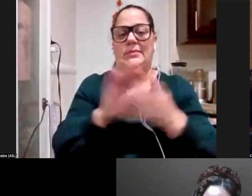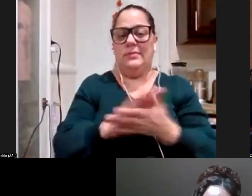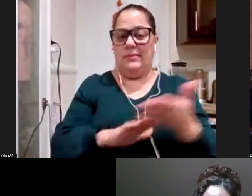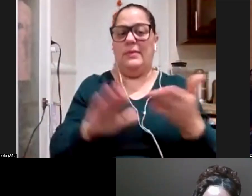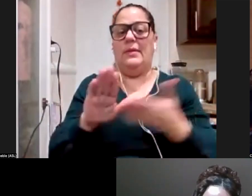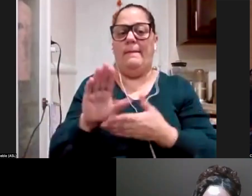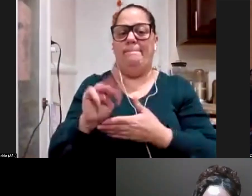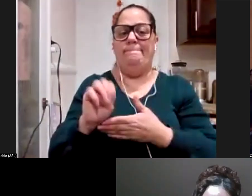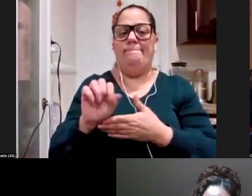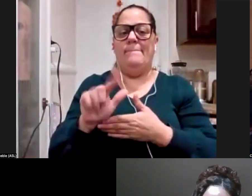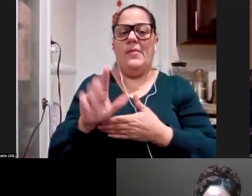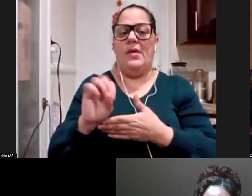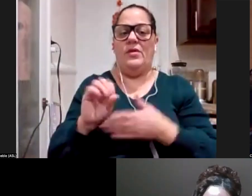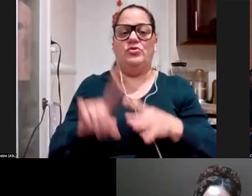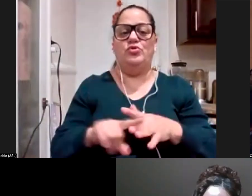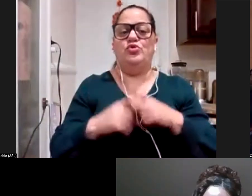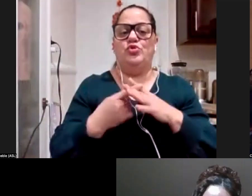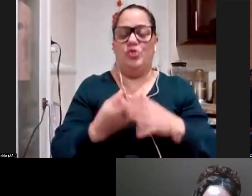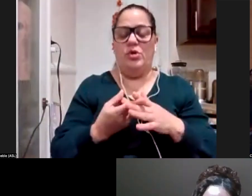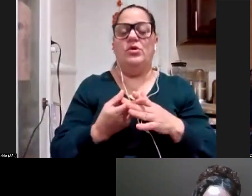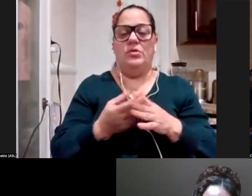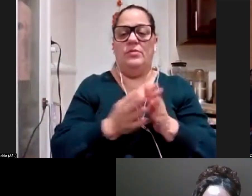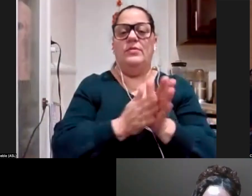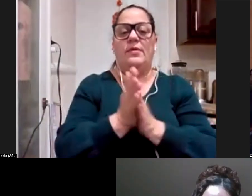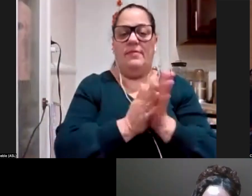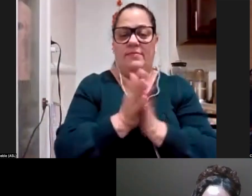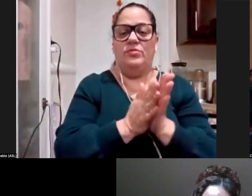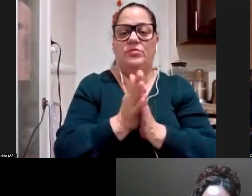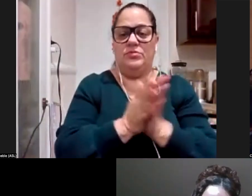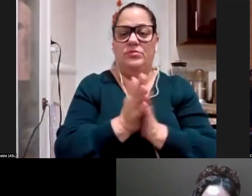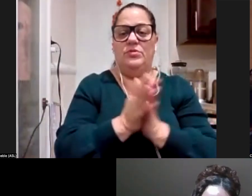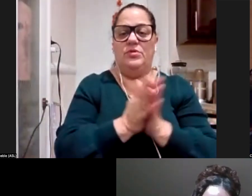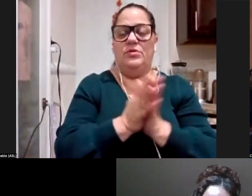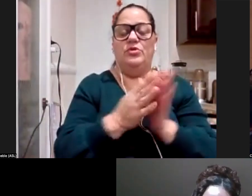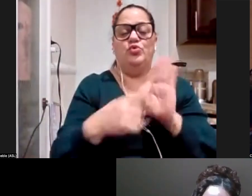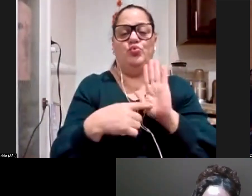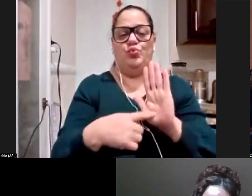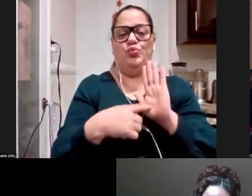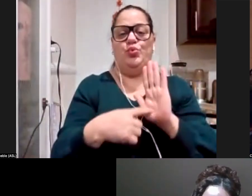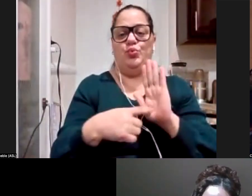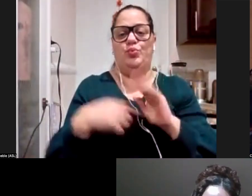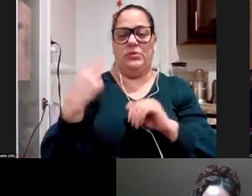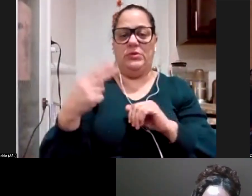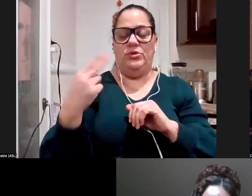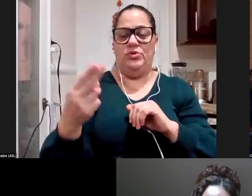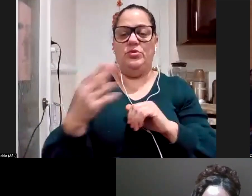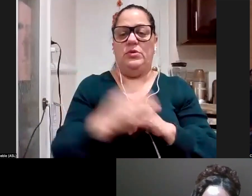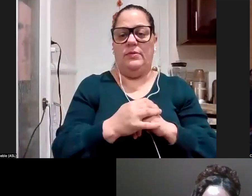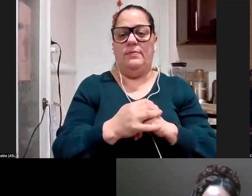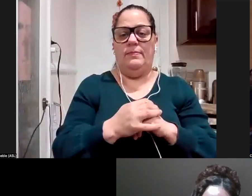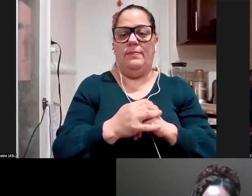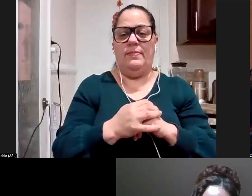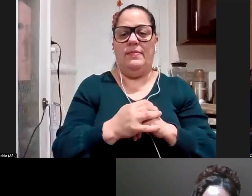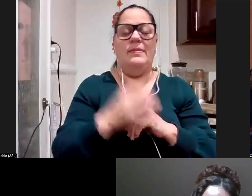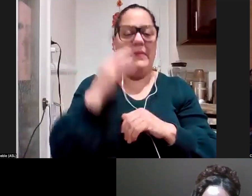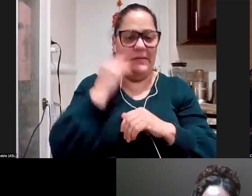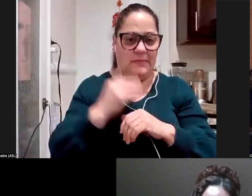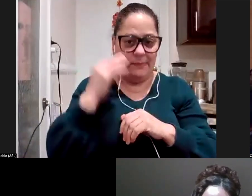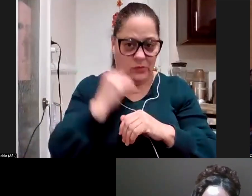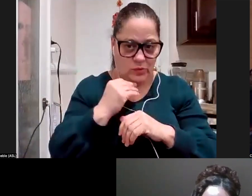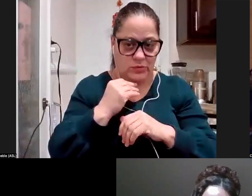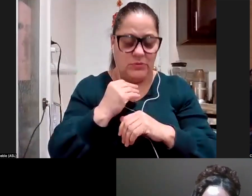which is only the beginning of their efforts to curate the history of uh the experiences and the